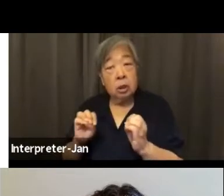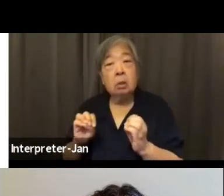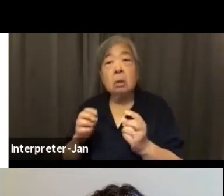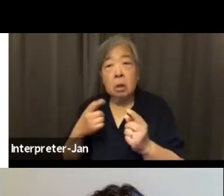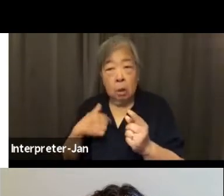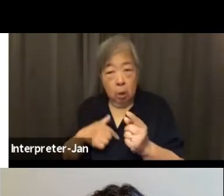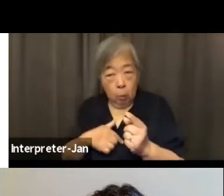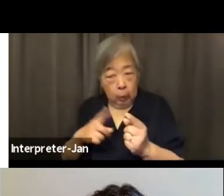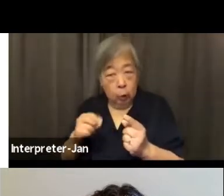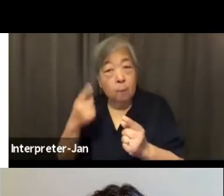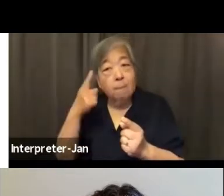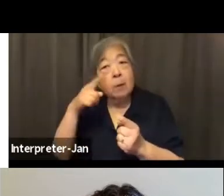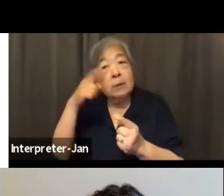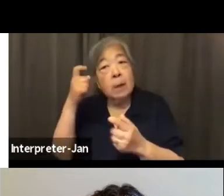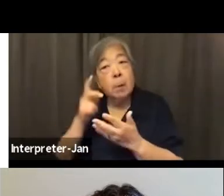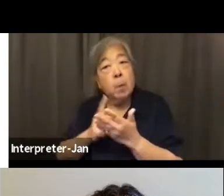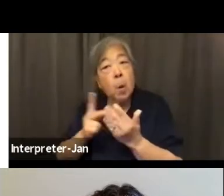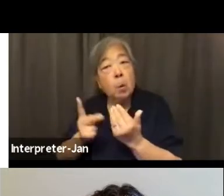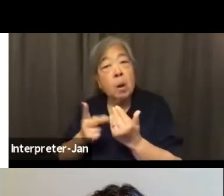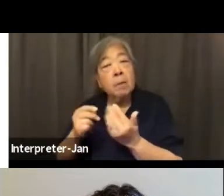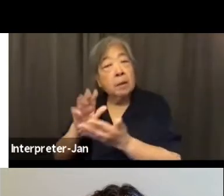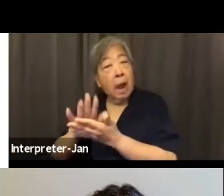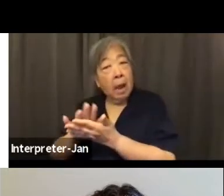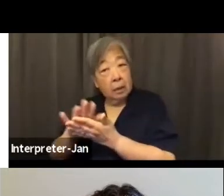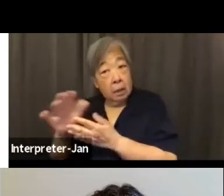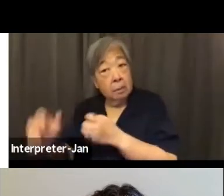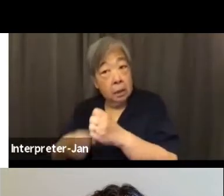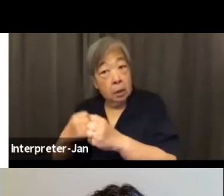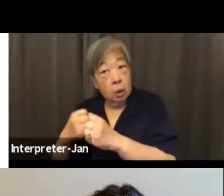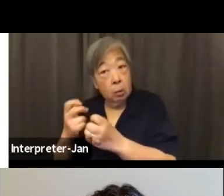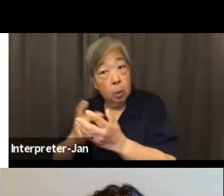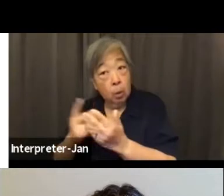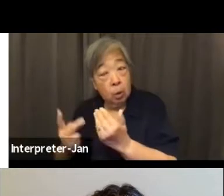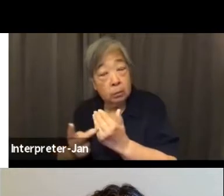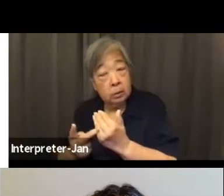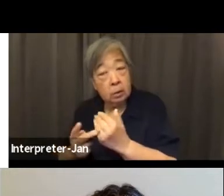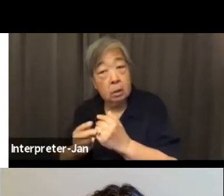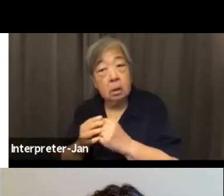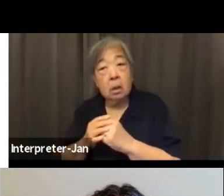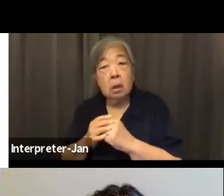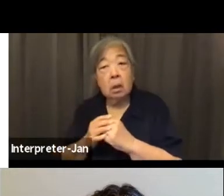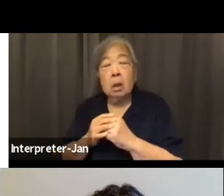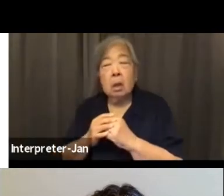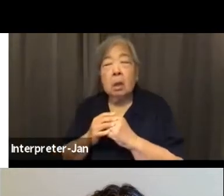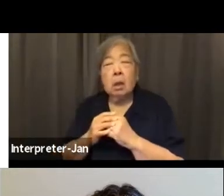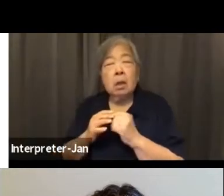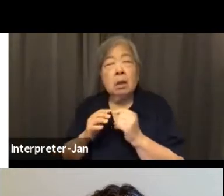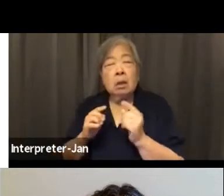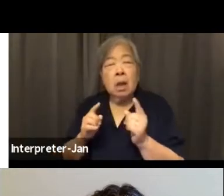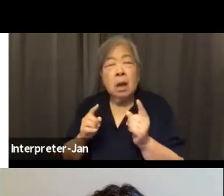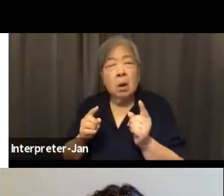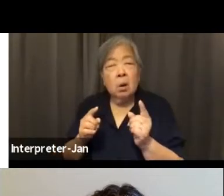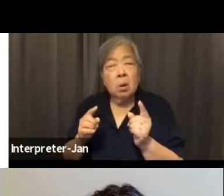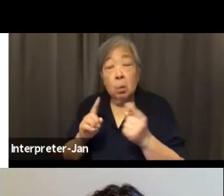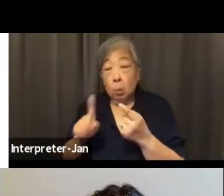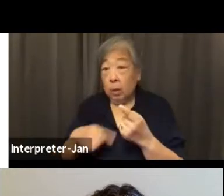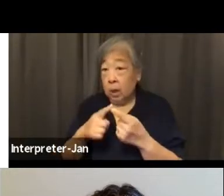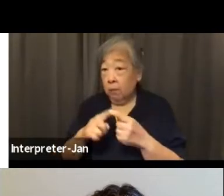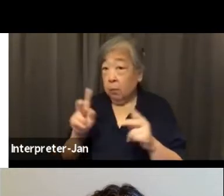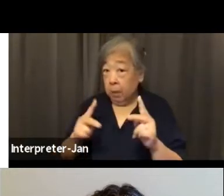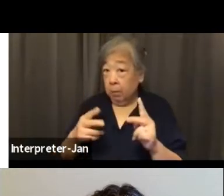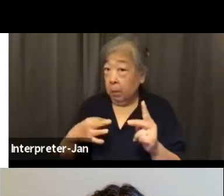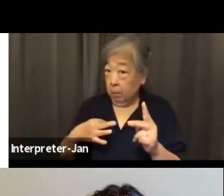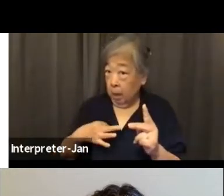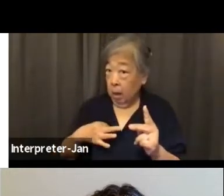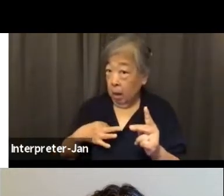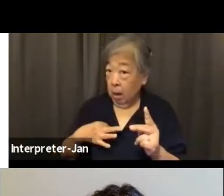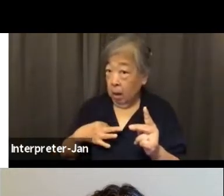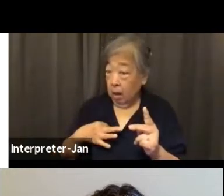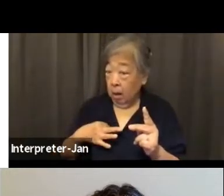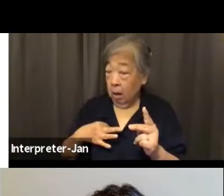academic year programs, and for our programs, whenever people apply, we then about half